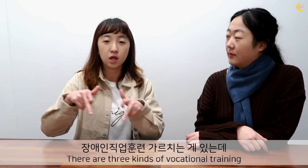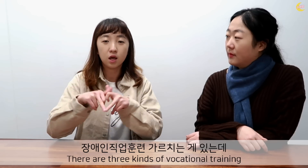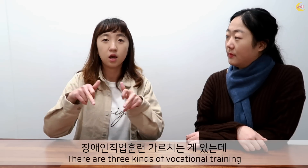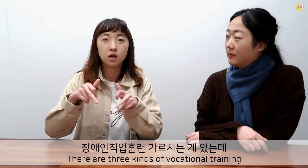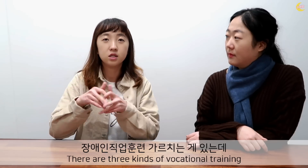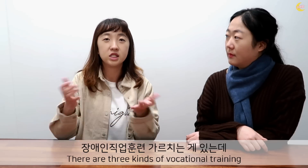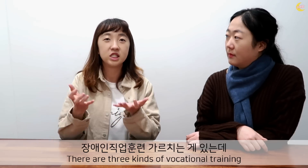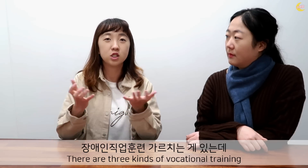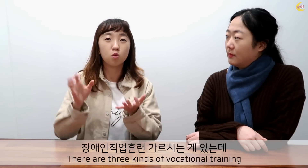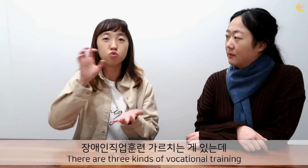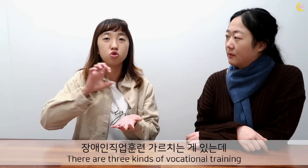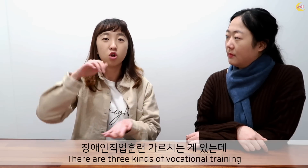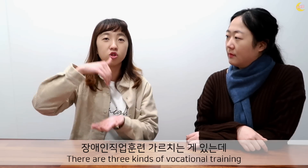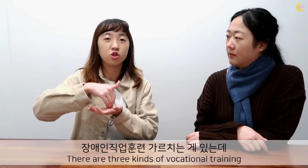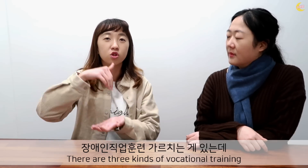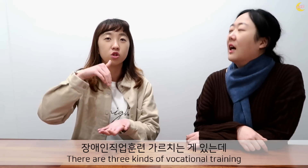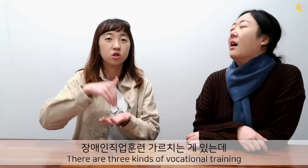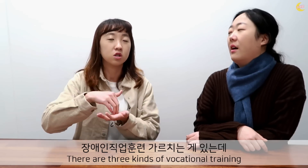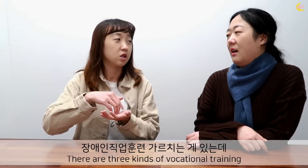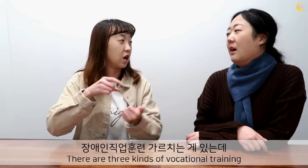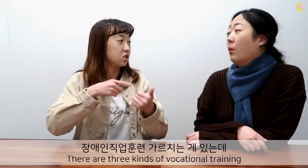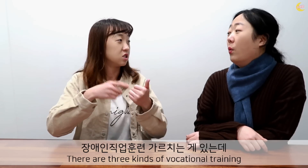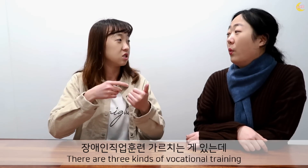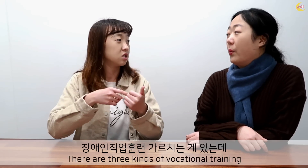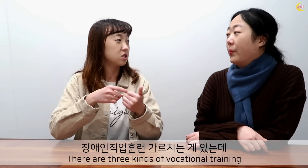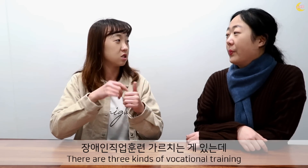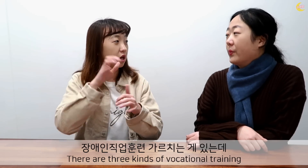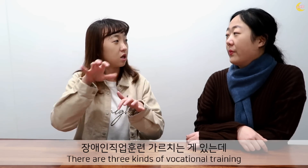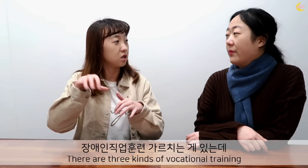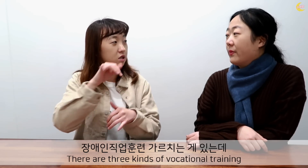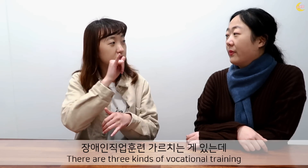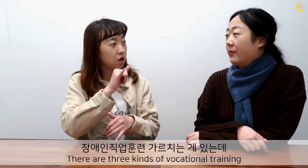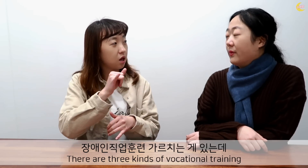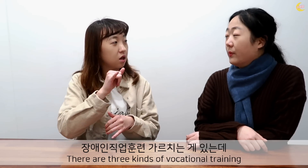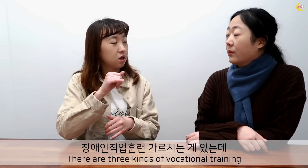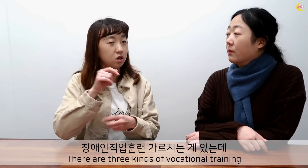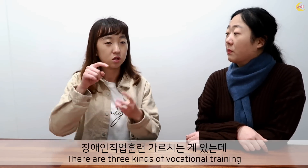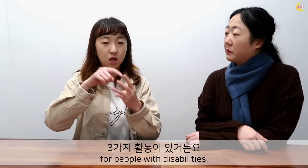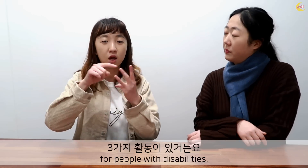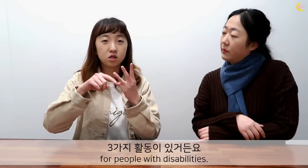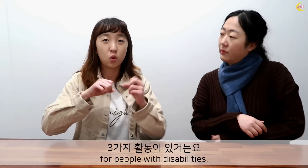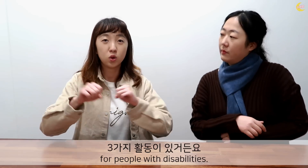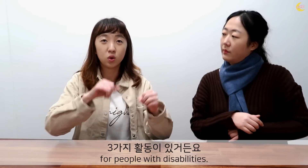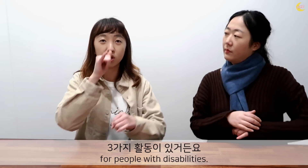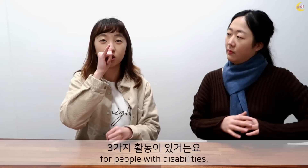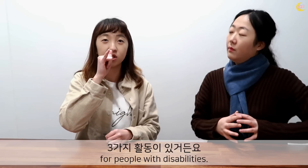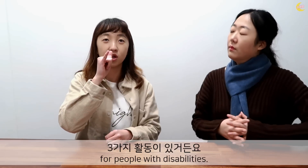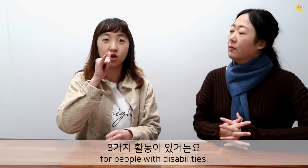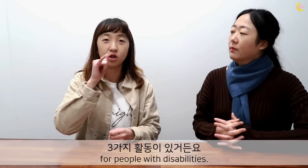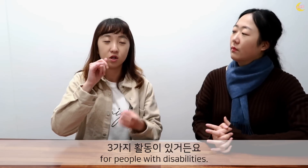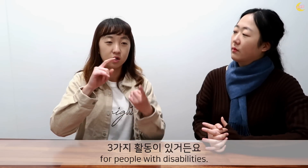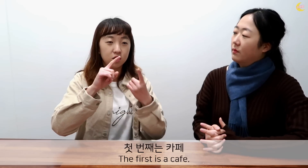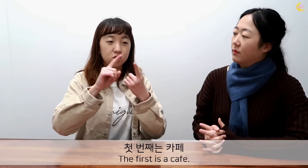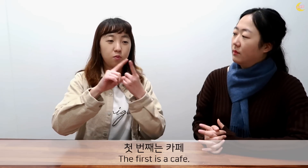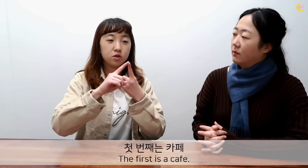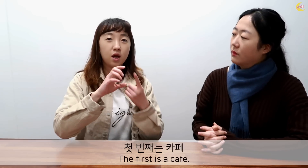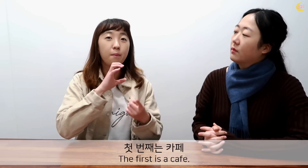There are three kinds of vocational training for people with disabilities.